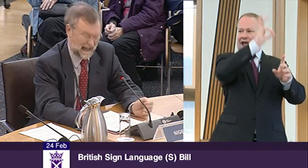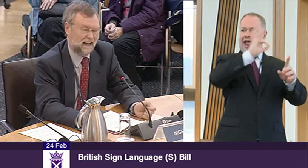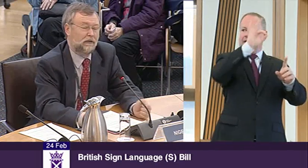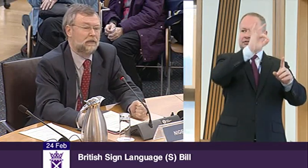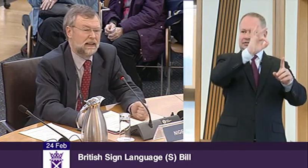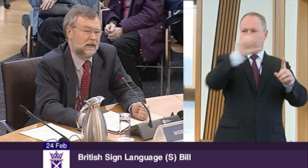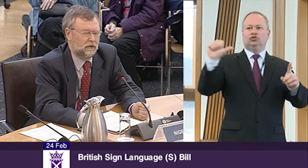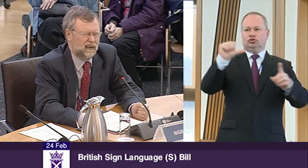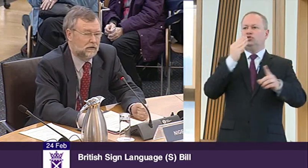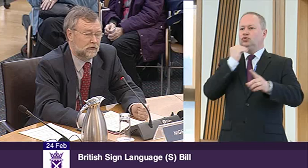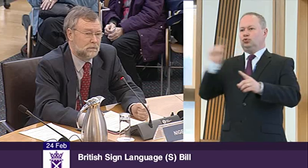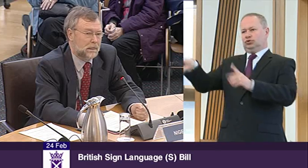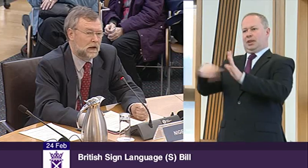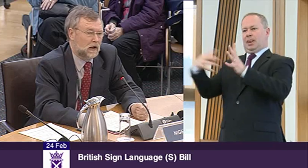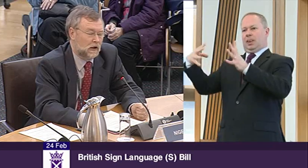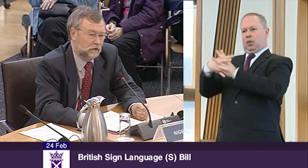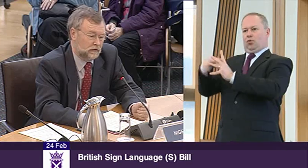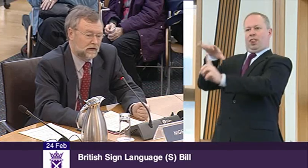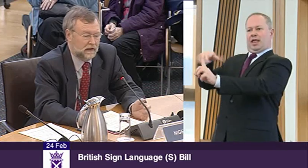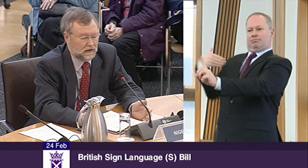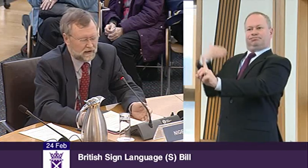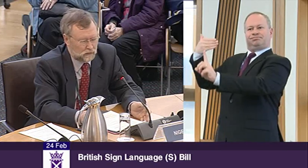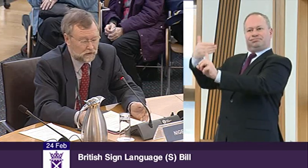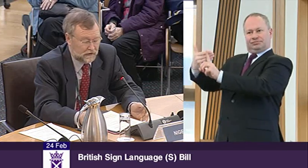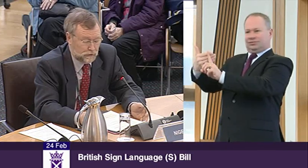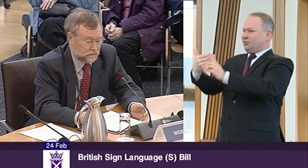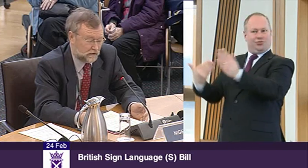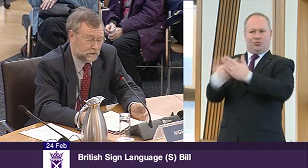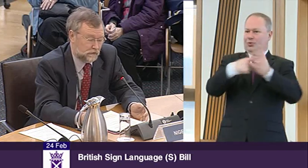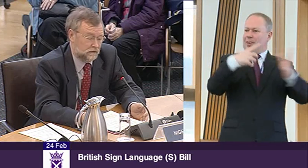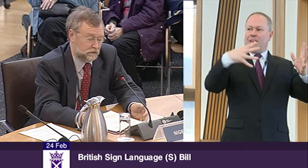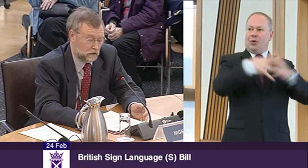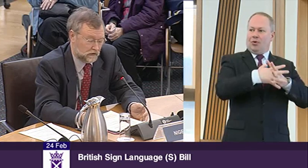that a sensible first step might be to reinterpret existing legislation using the Equality and